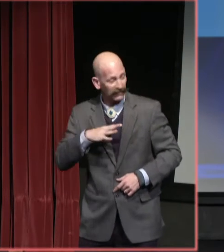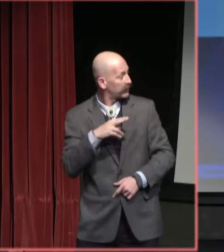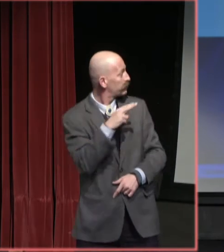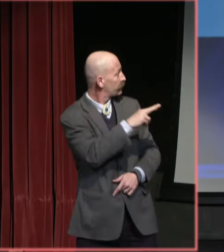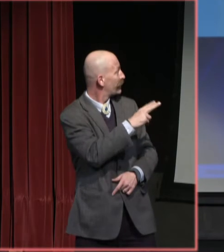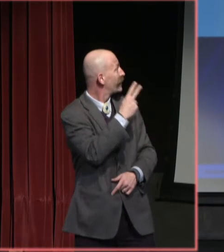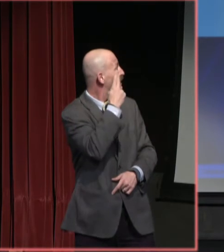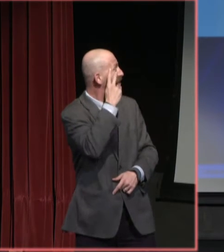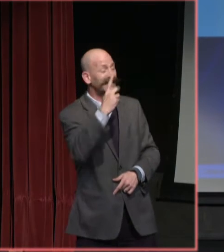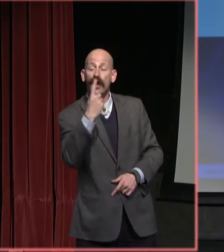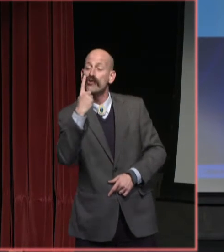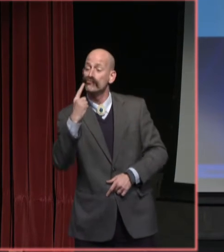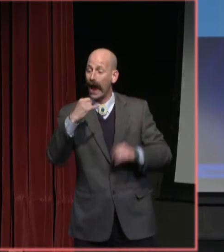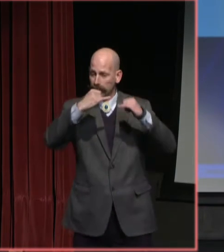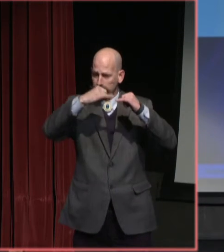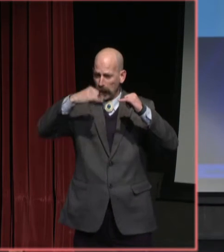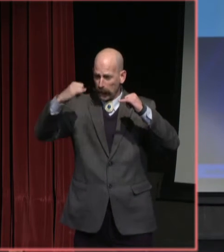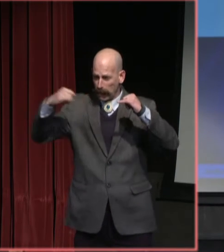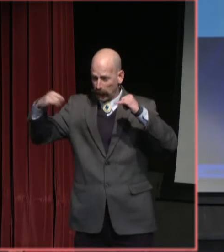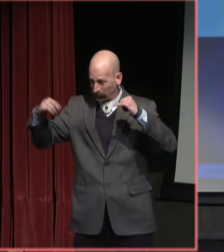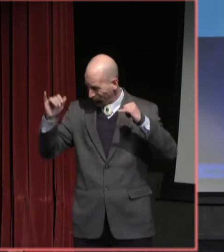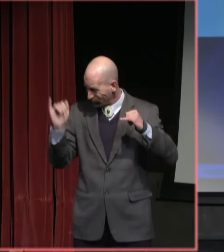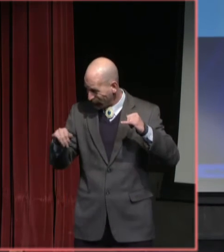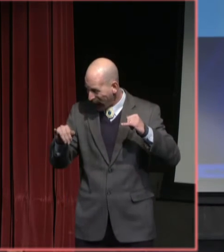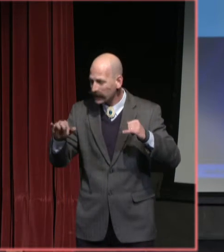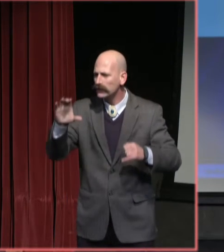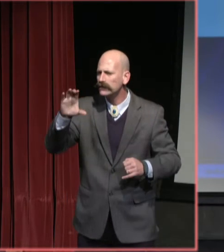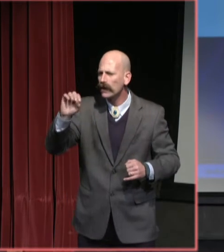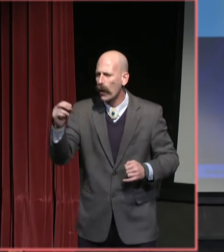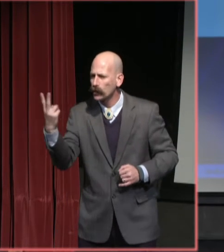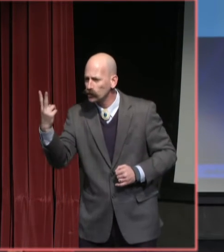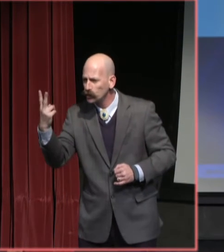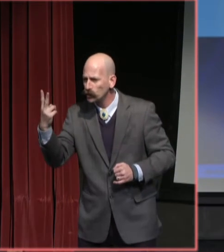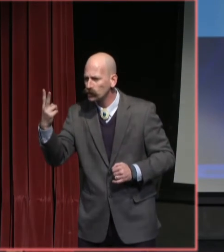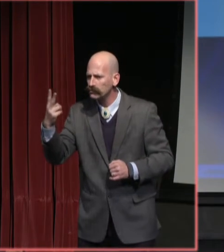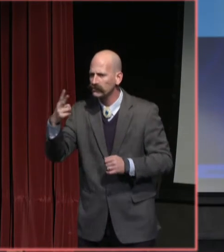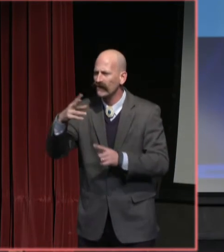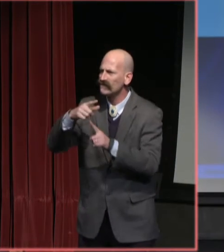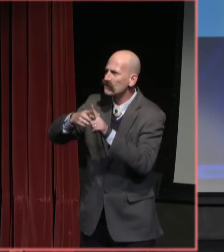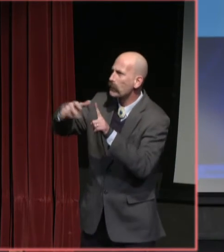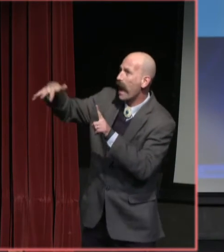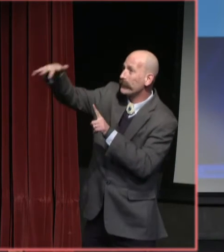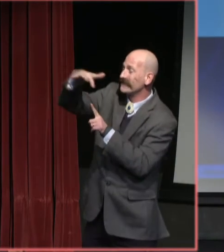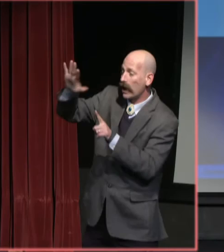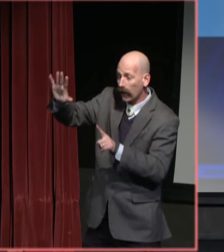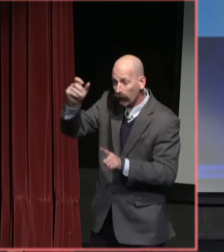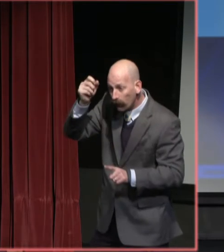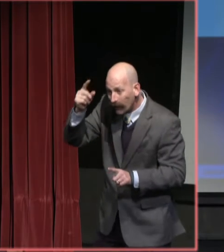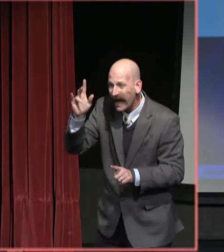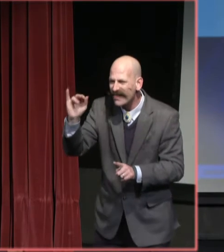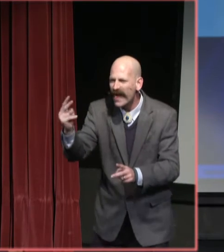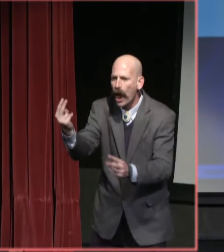in the middle first of all, this is carbon dioxide concentration in the atmosphere, going back 600,000 years.